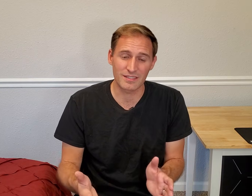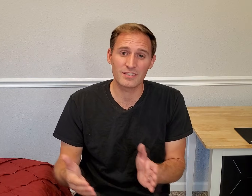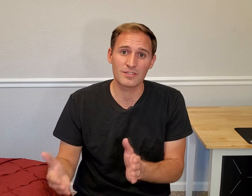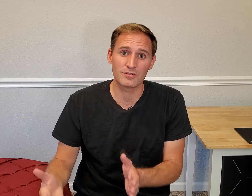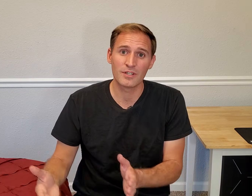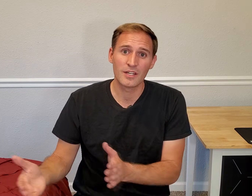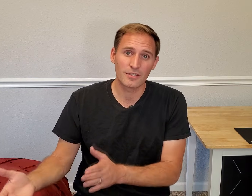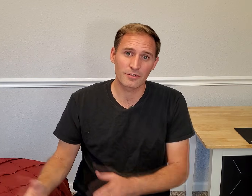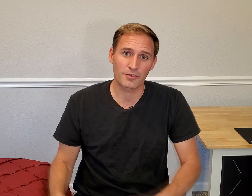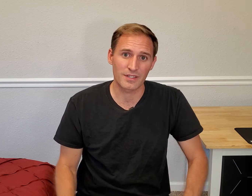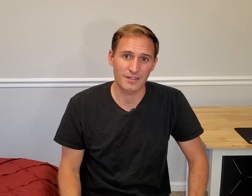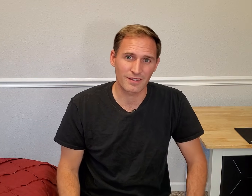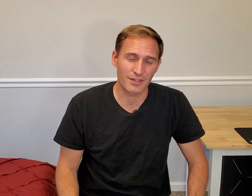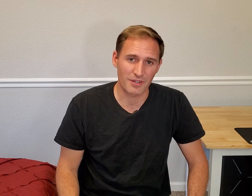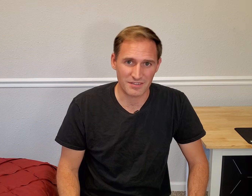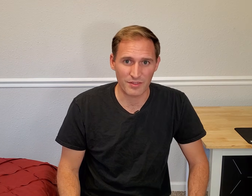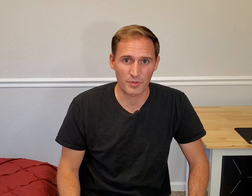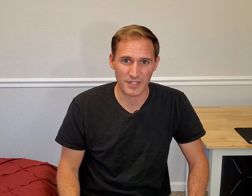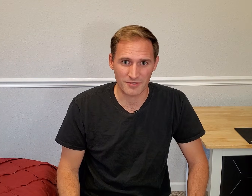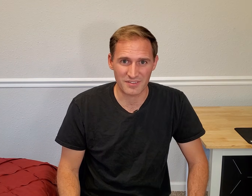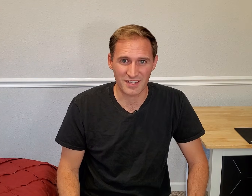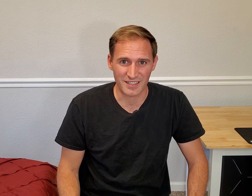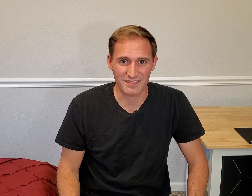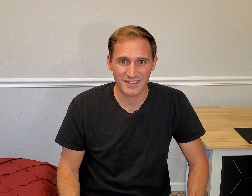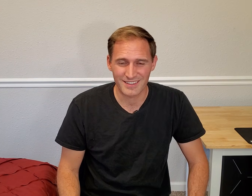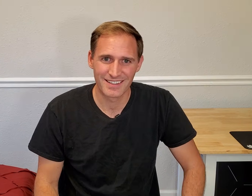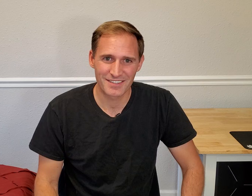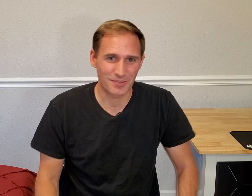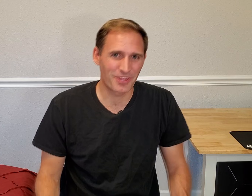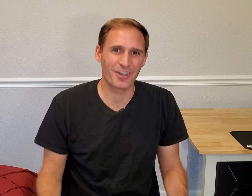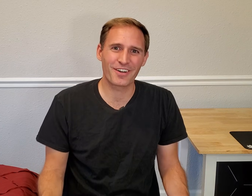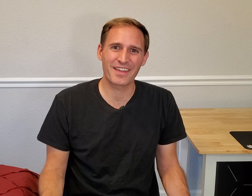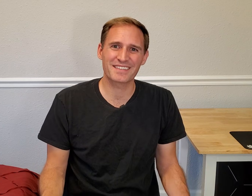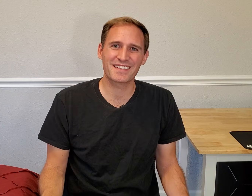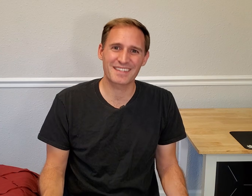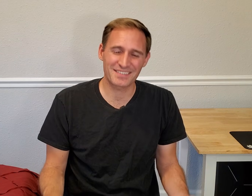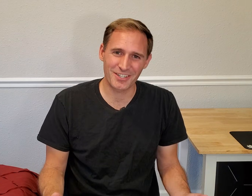continue learning the rest of the 100 signs. So with all that said let's go